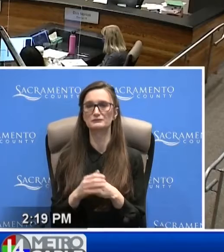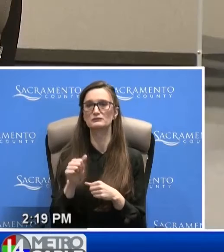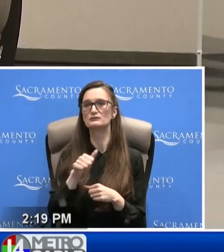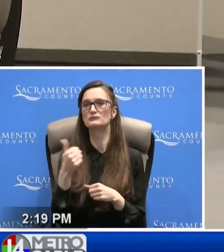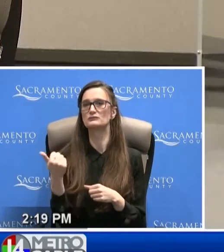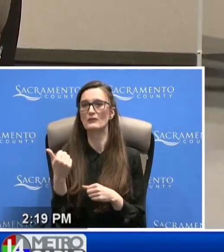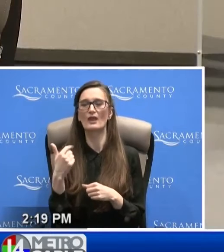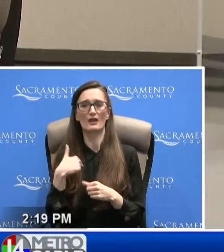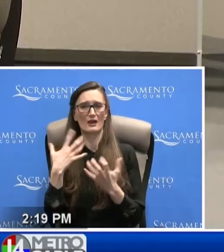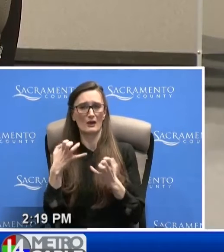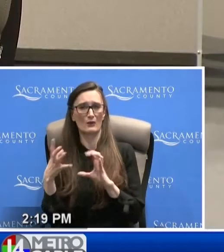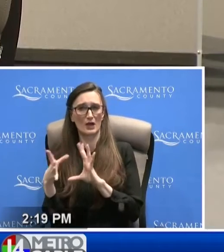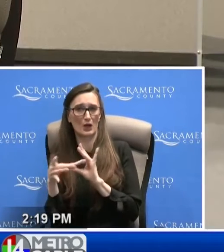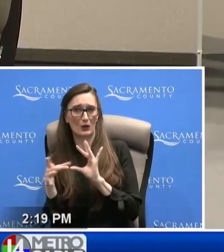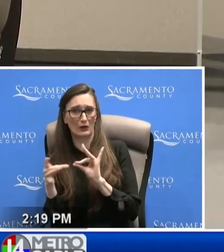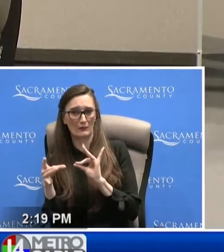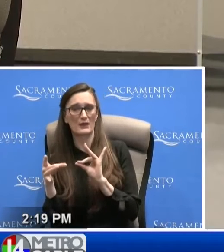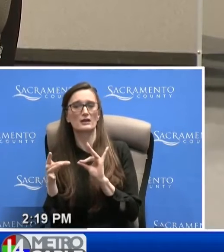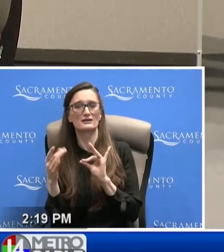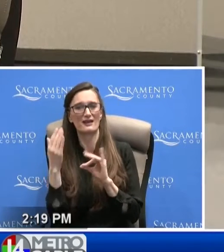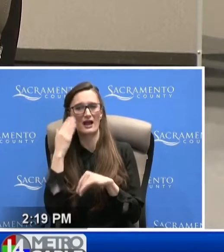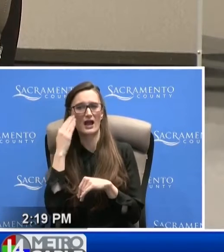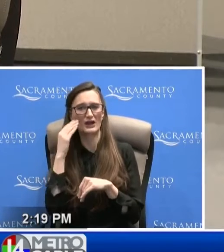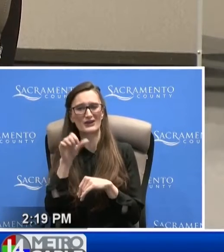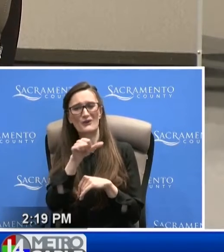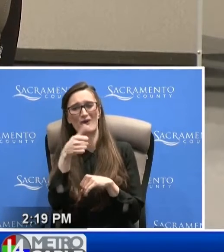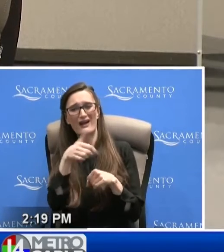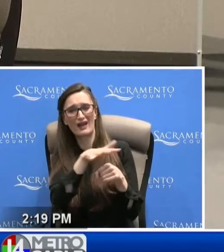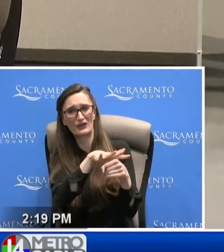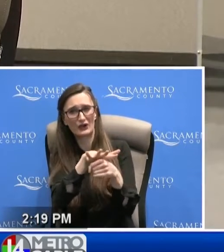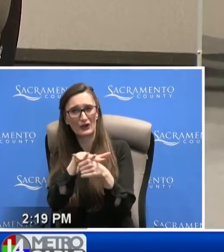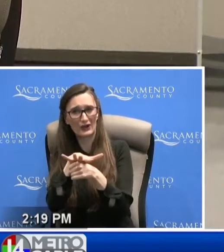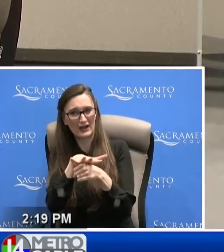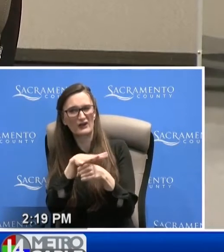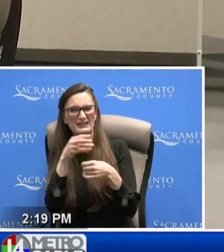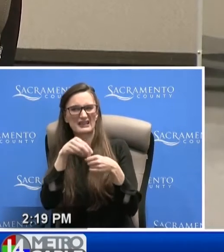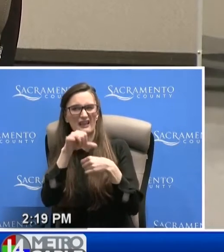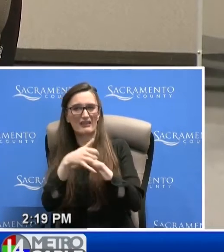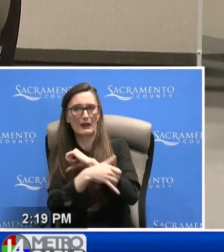Also, I know in some of the other areas of the county there are park districts